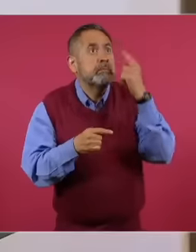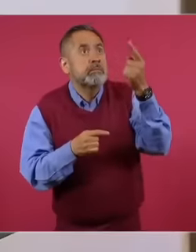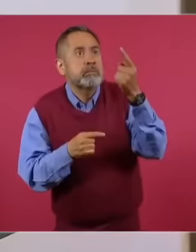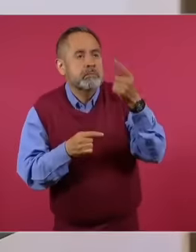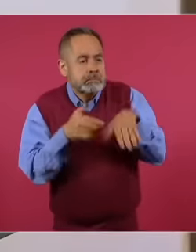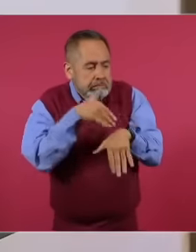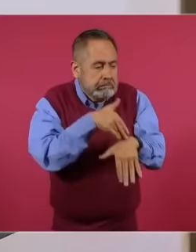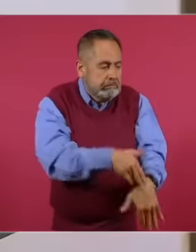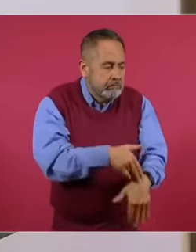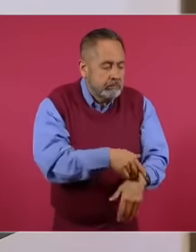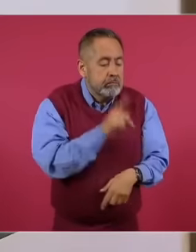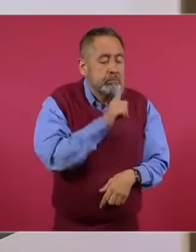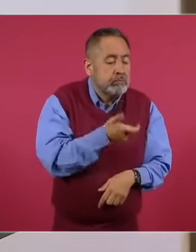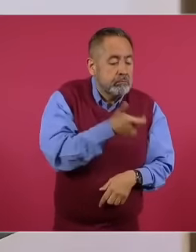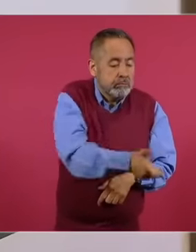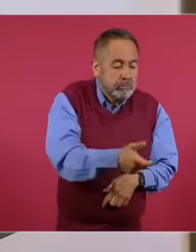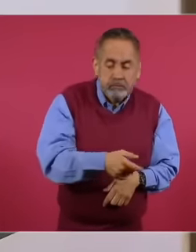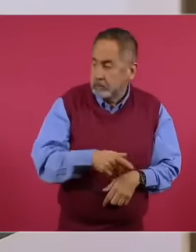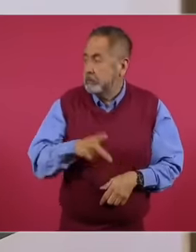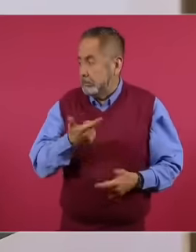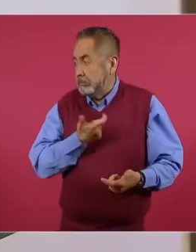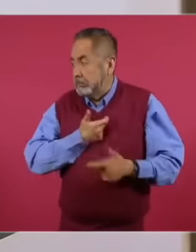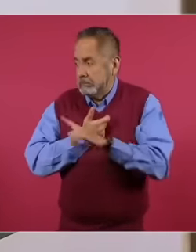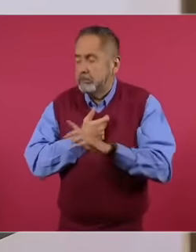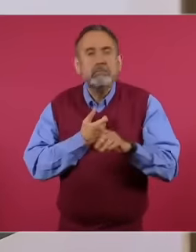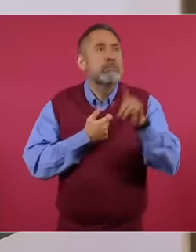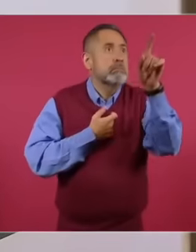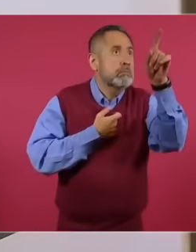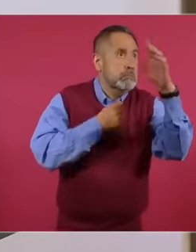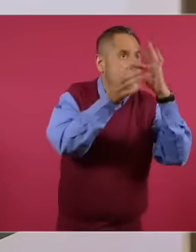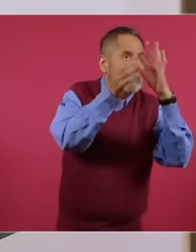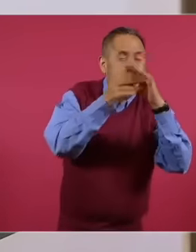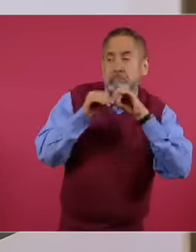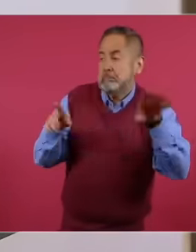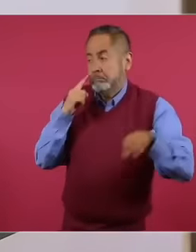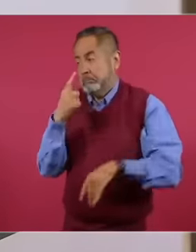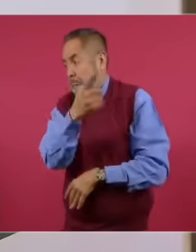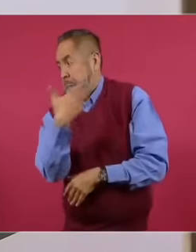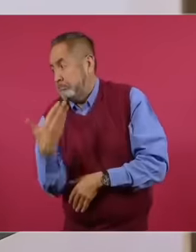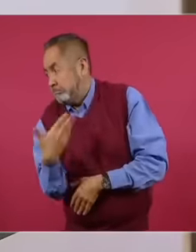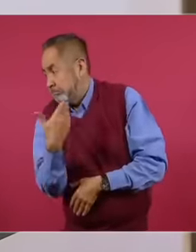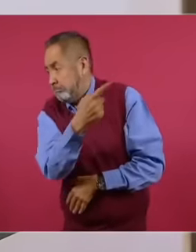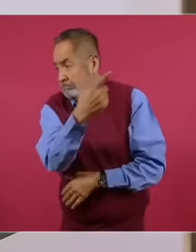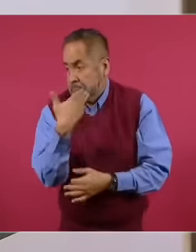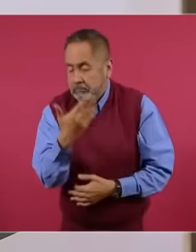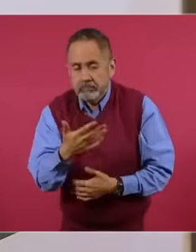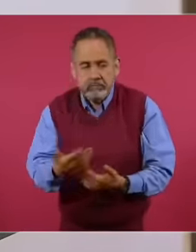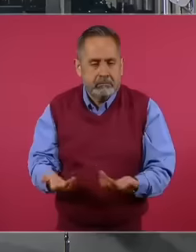rented I am sure that the statements I have not